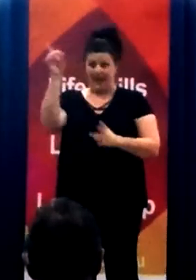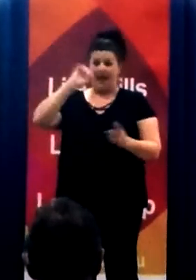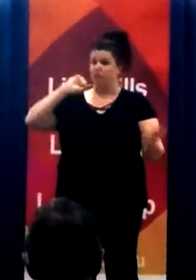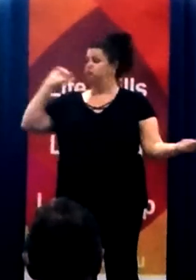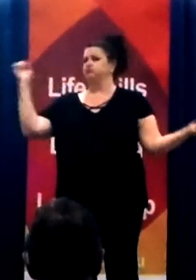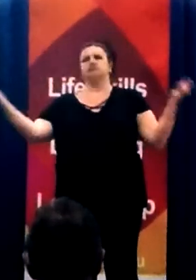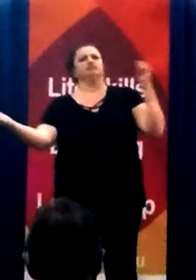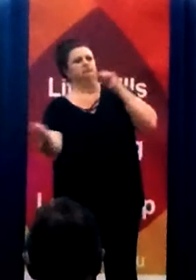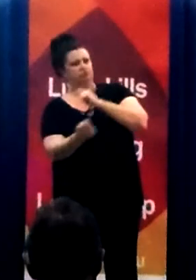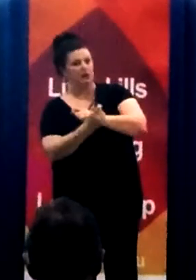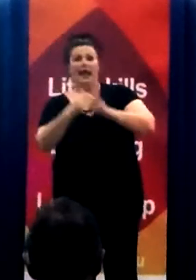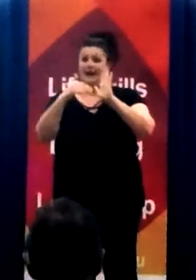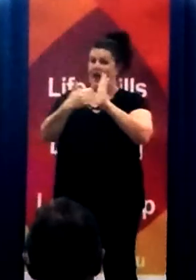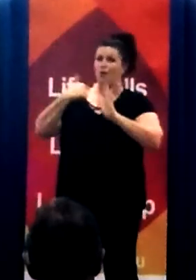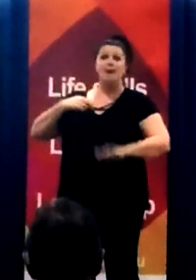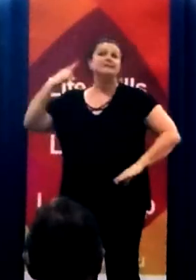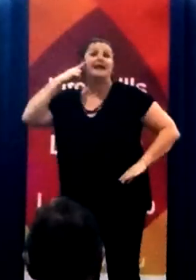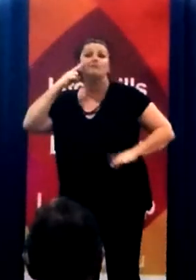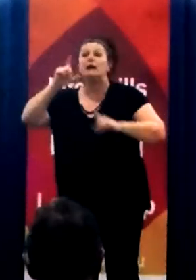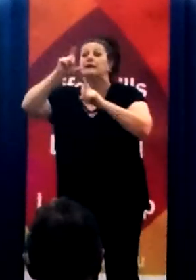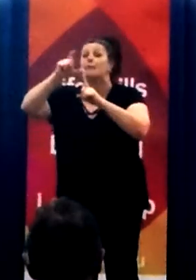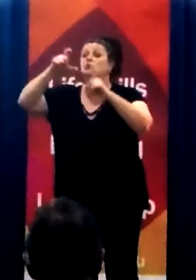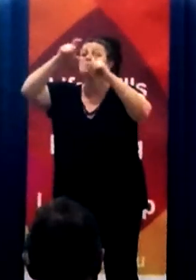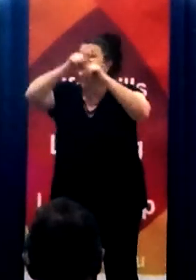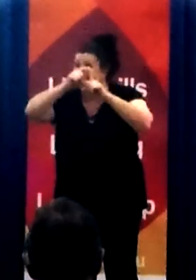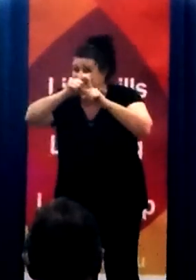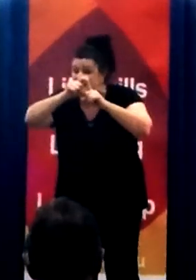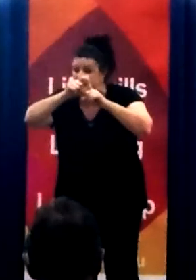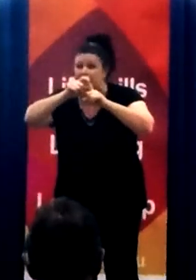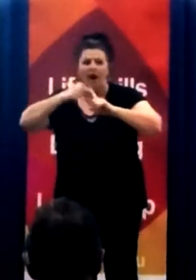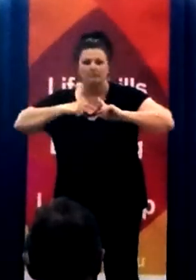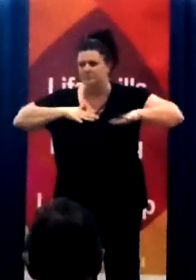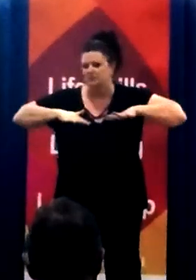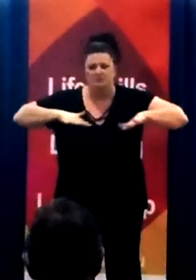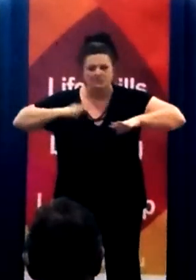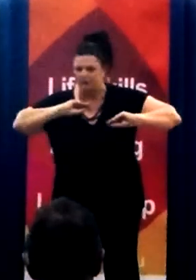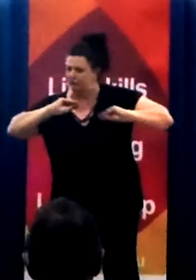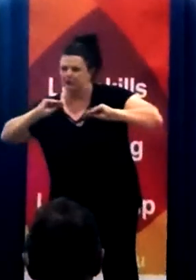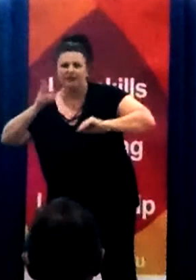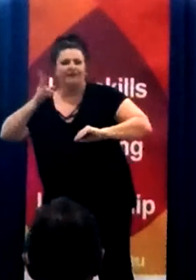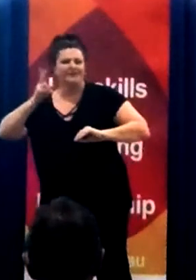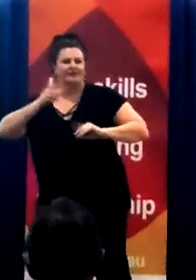Now I am Deaf with a big D and I’m very busy teaching again and advocating for Deaf